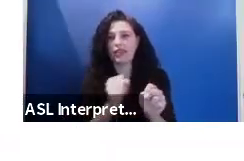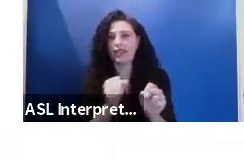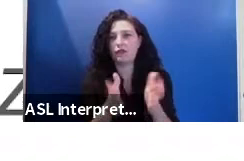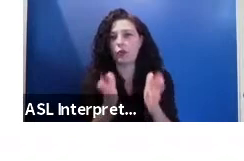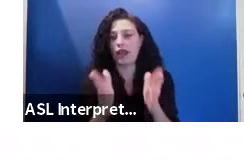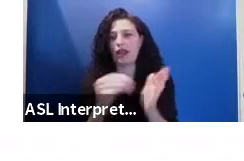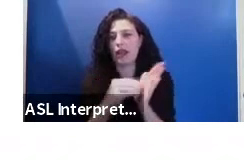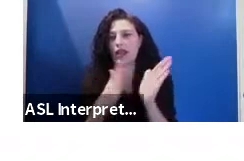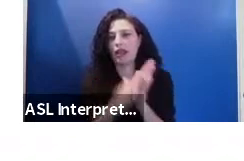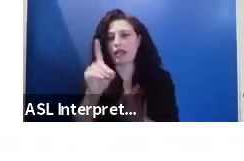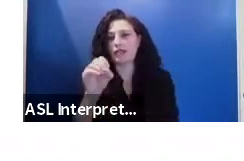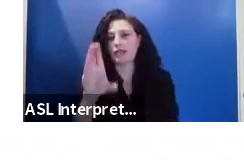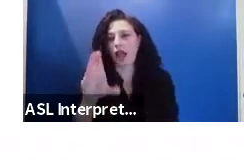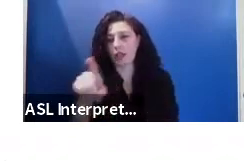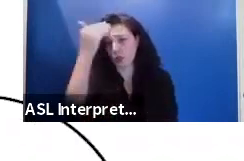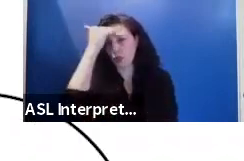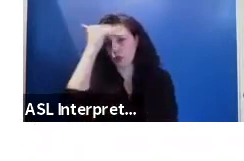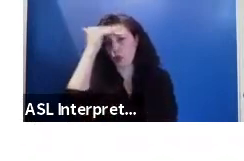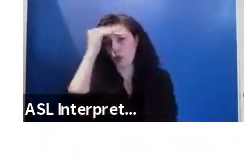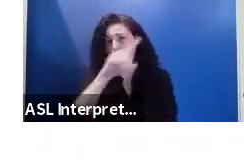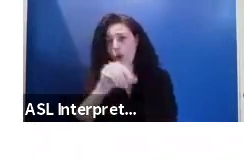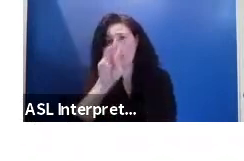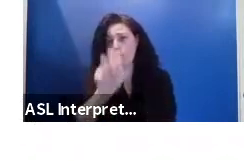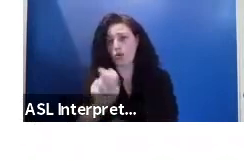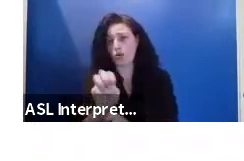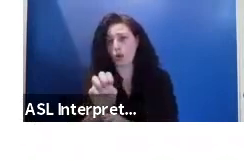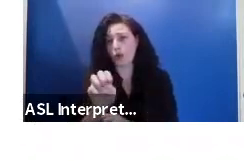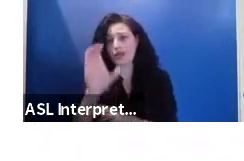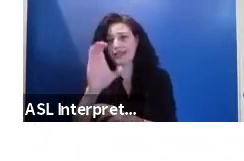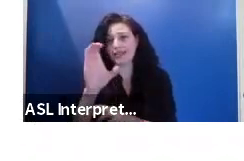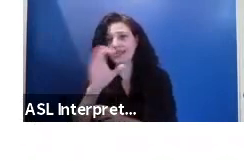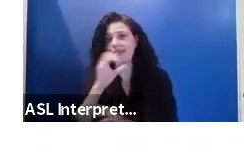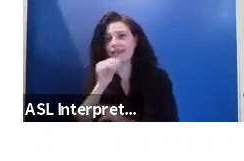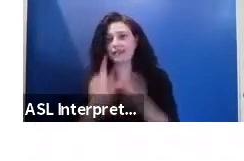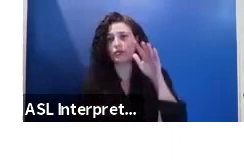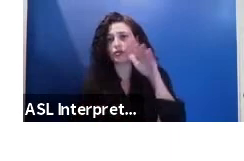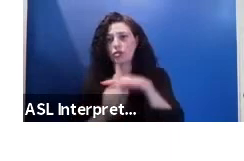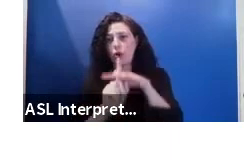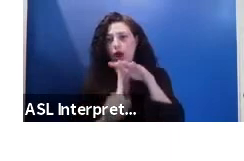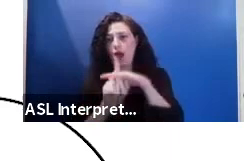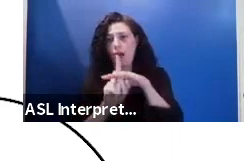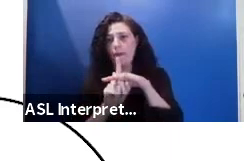that zone C is something that doesn't show up in a Safe Way Forward document. This is the subject of some continued discussions